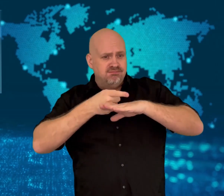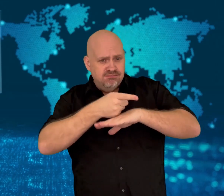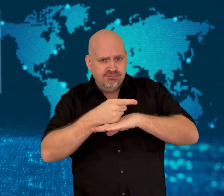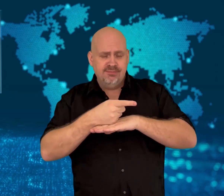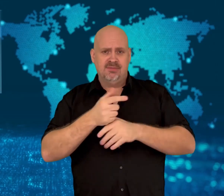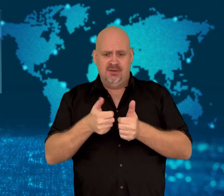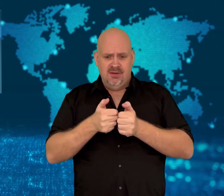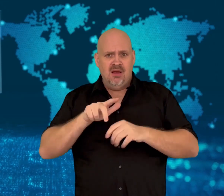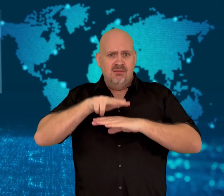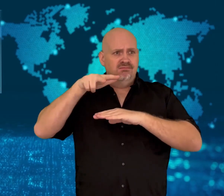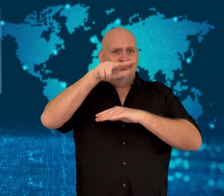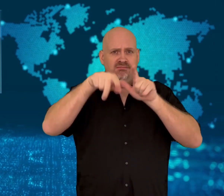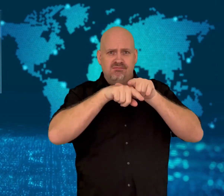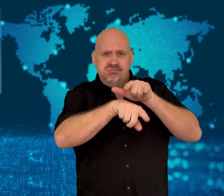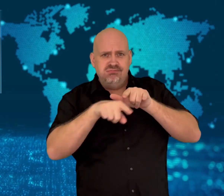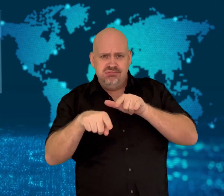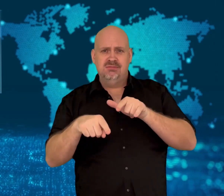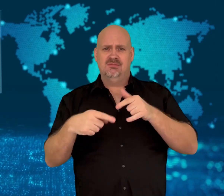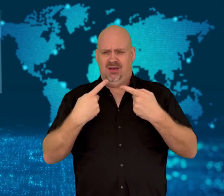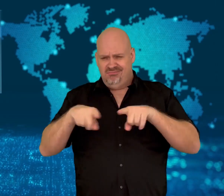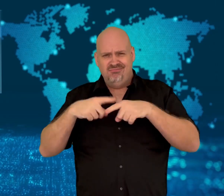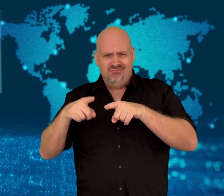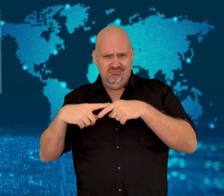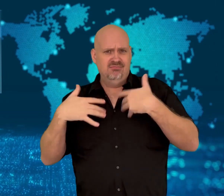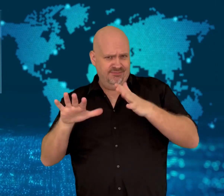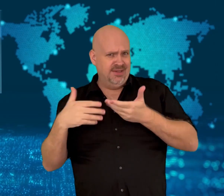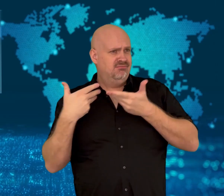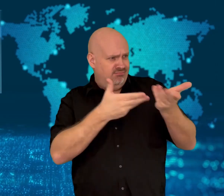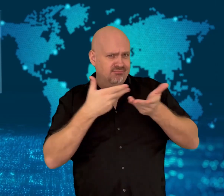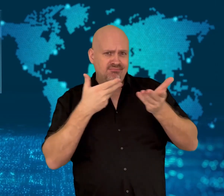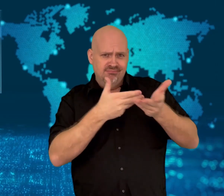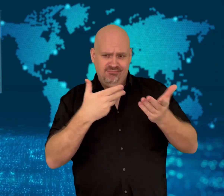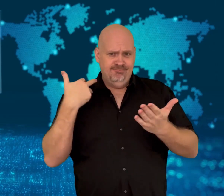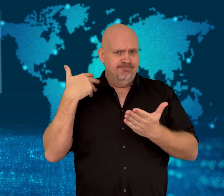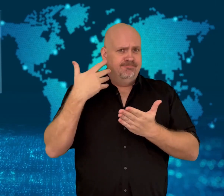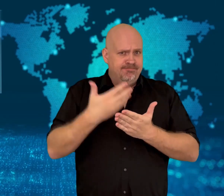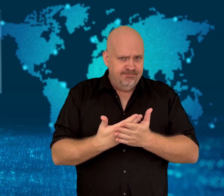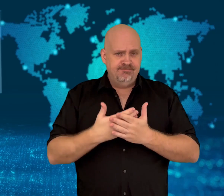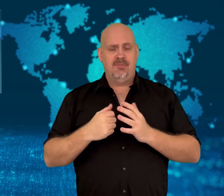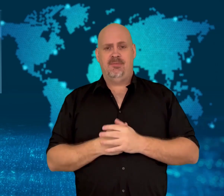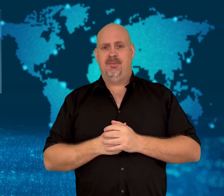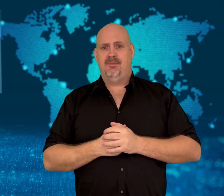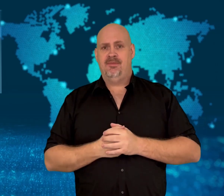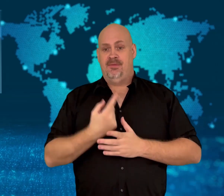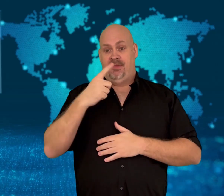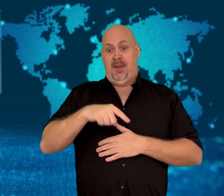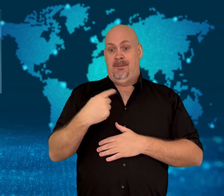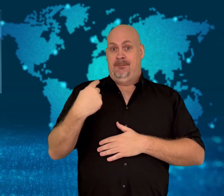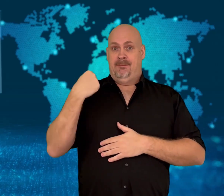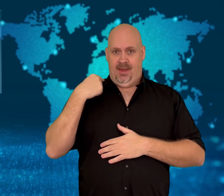rifles, tanks, drones, and other weapons to help Ukraine.